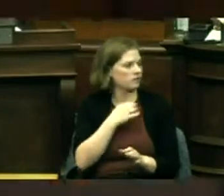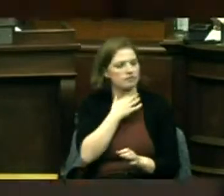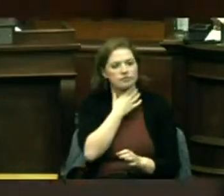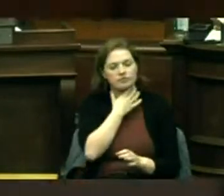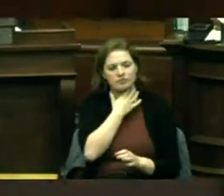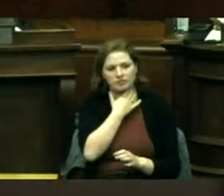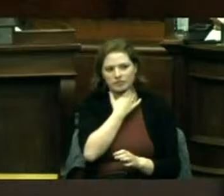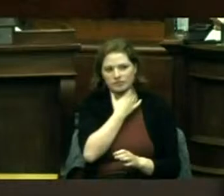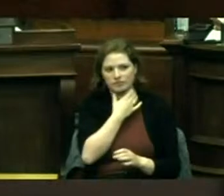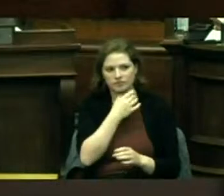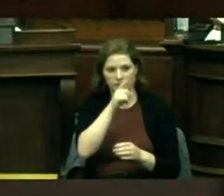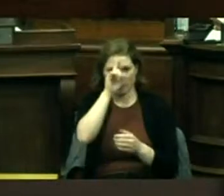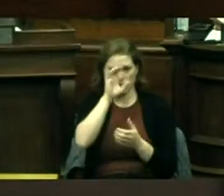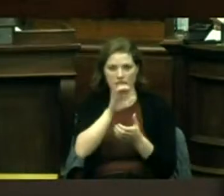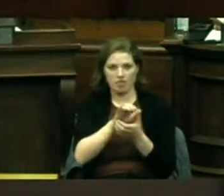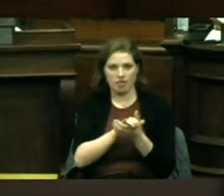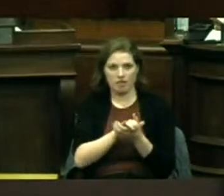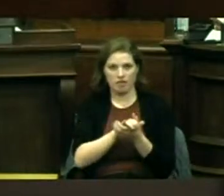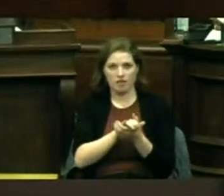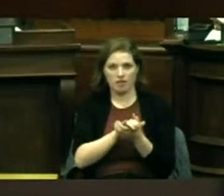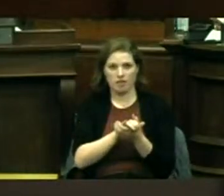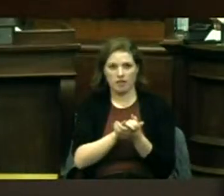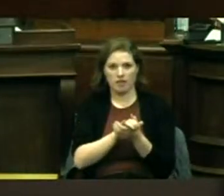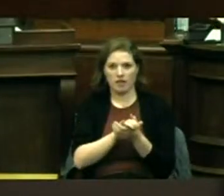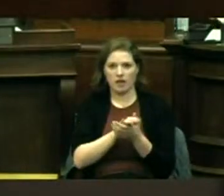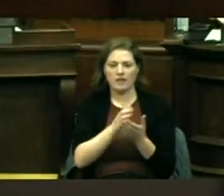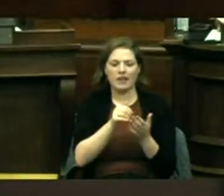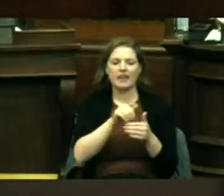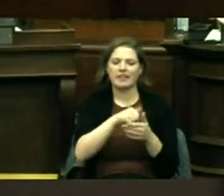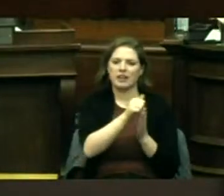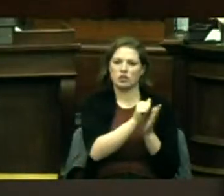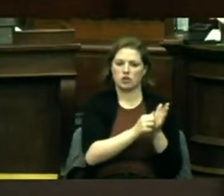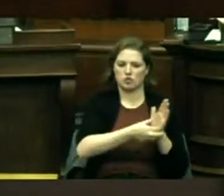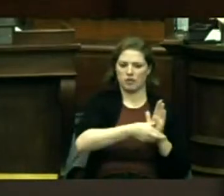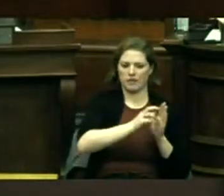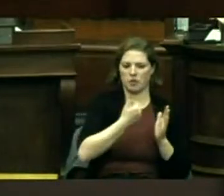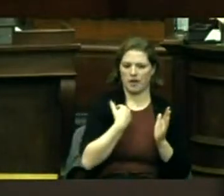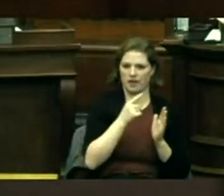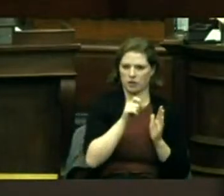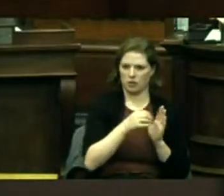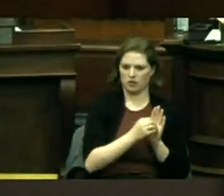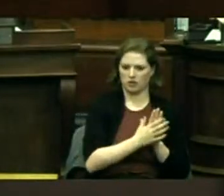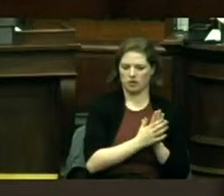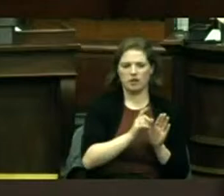and vote. I have a question. I